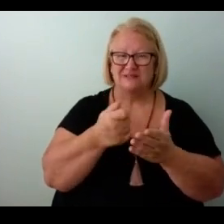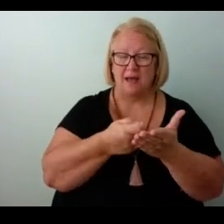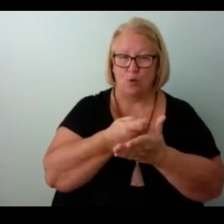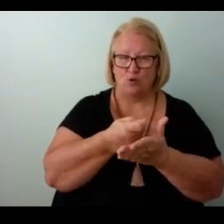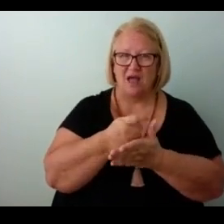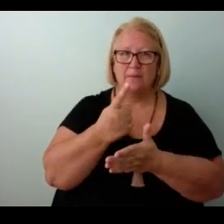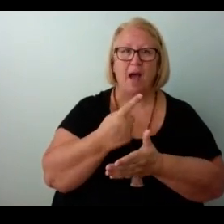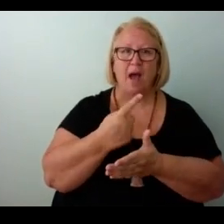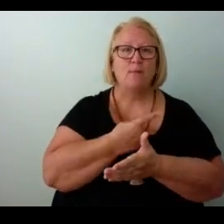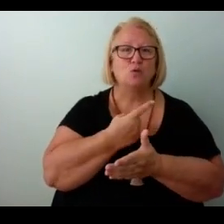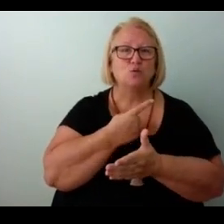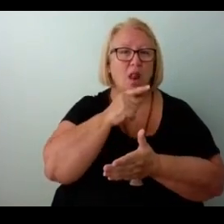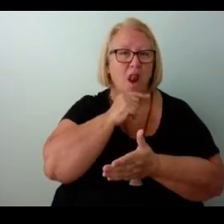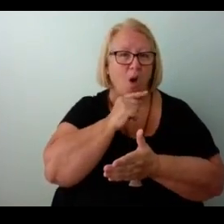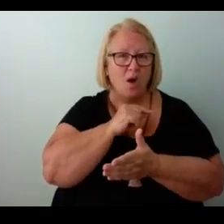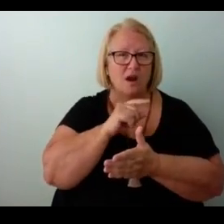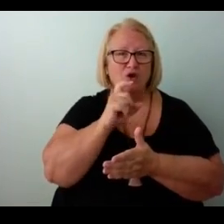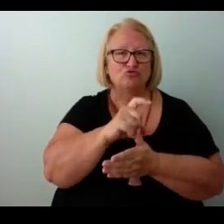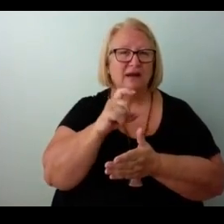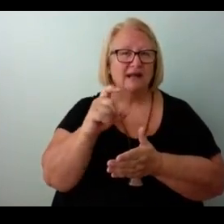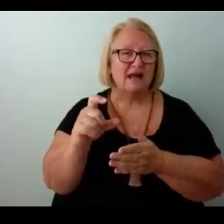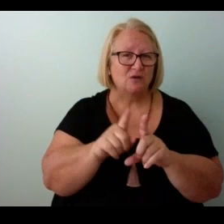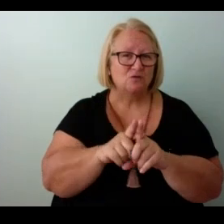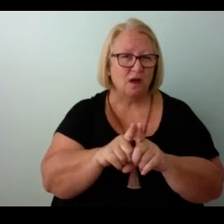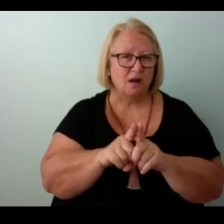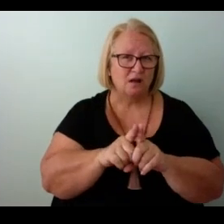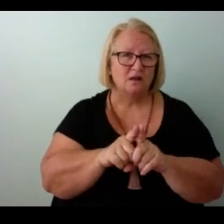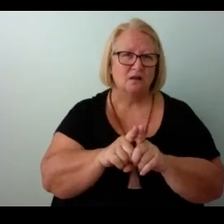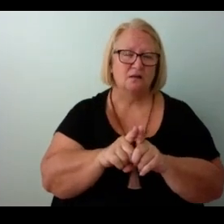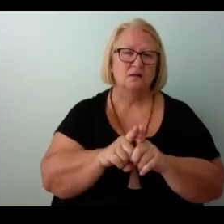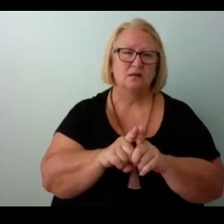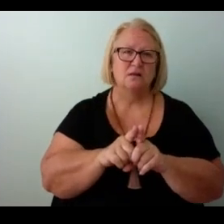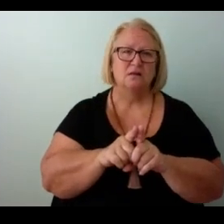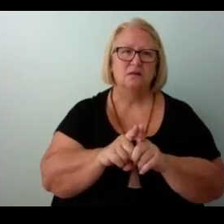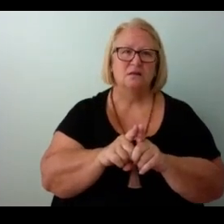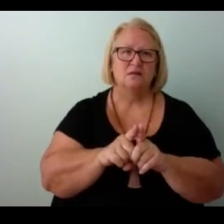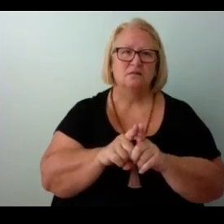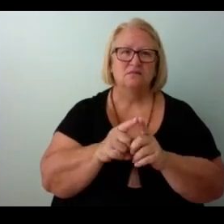and credit cards as well, which is what you're here today to help about as well as mortgages.